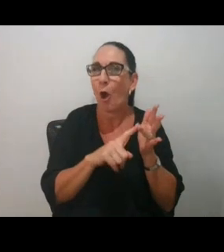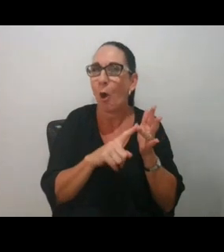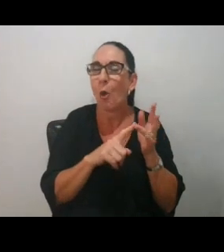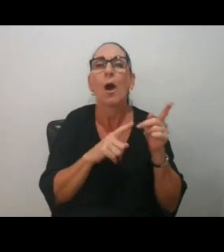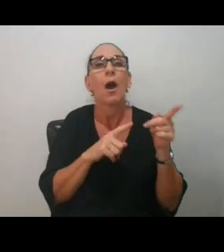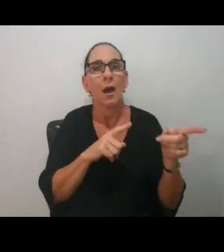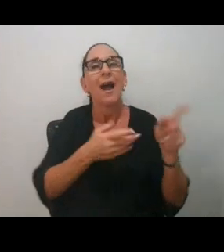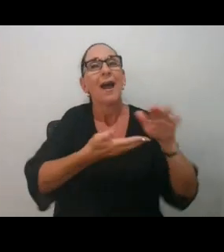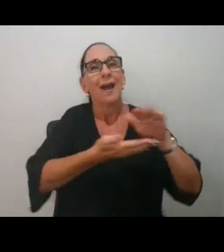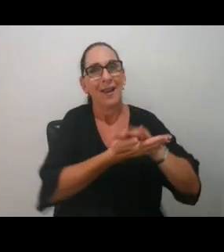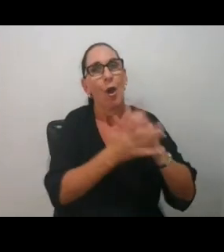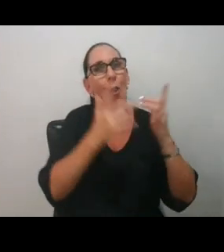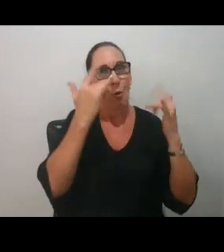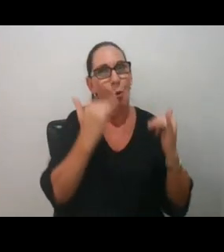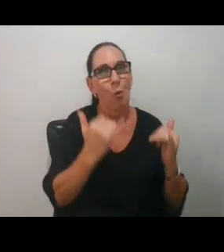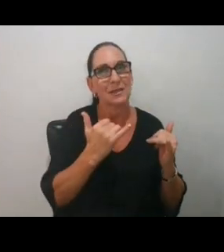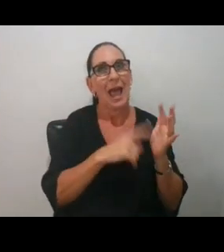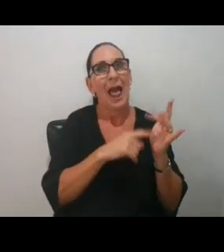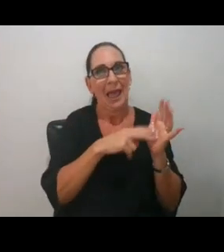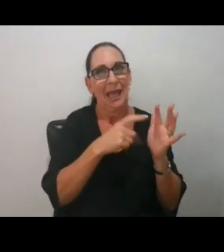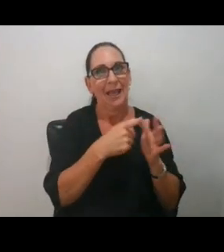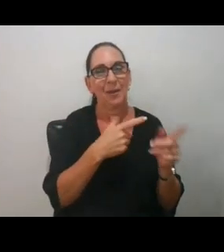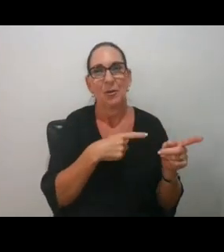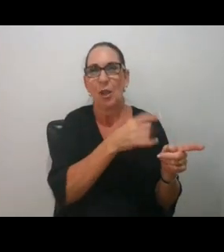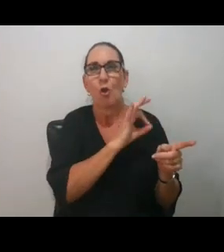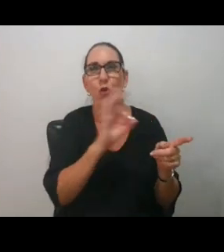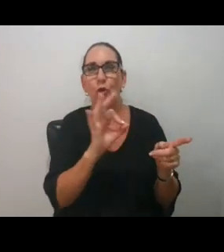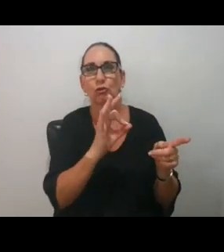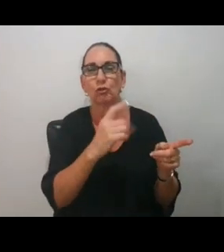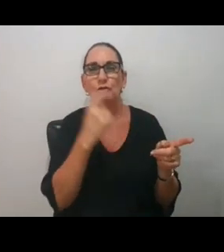not actually charged with offenses they've just got some civil um matters that they're sorting